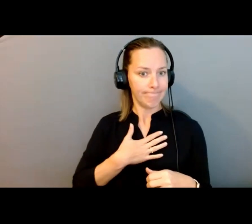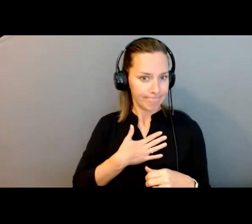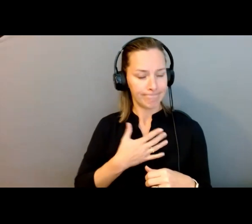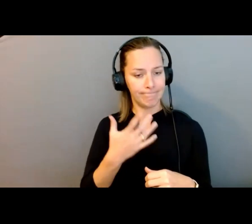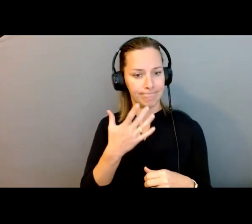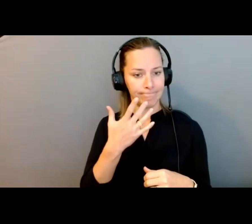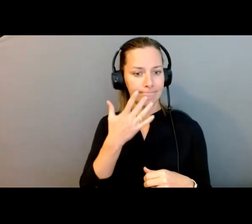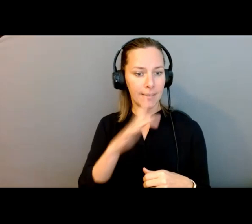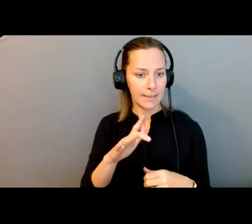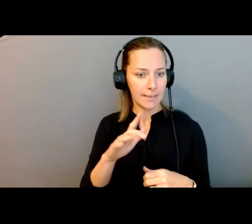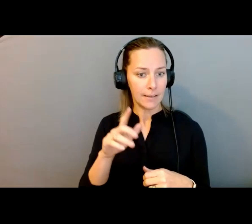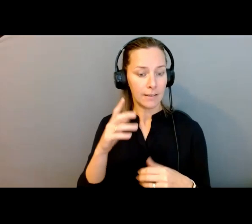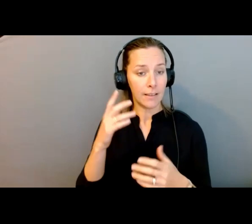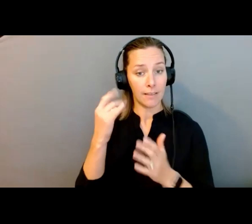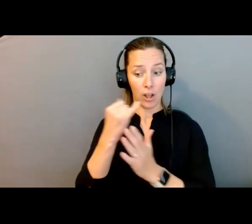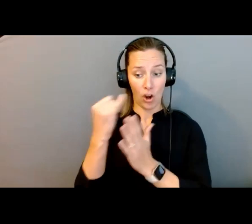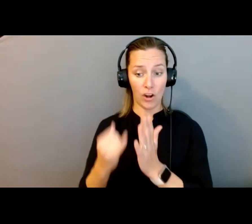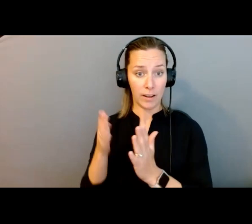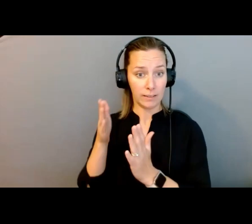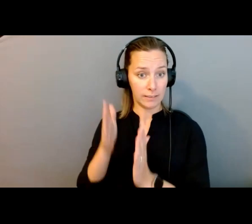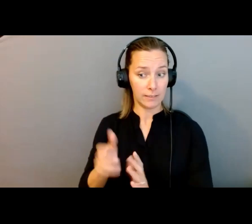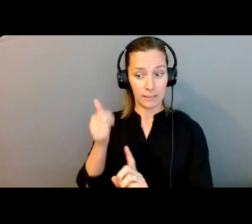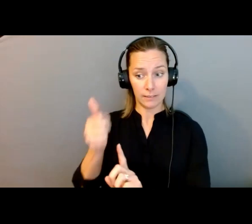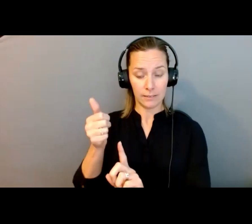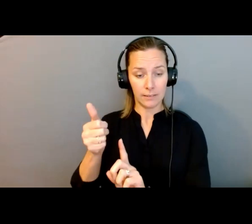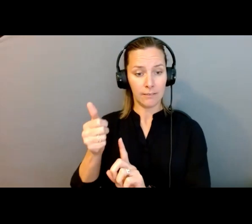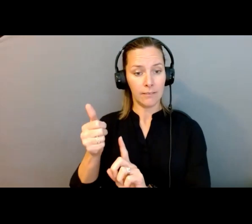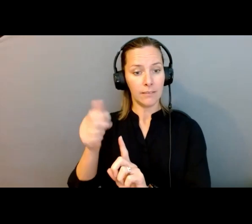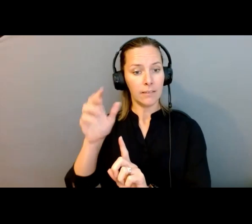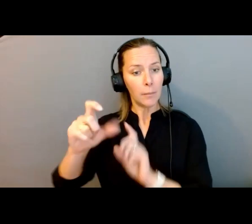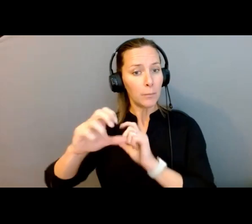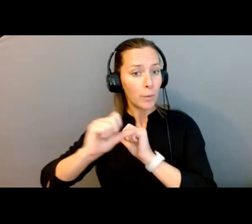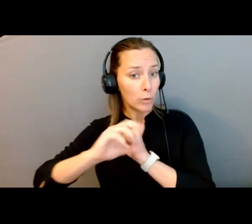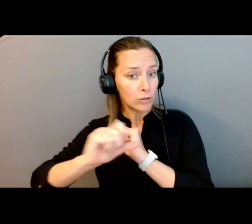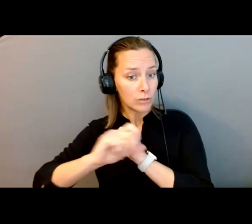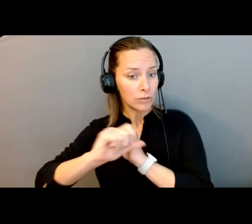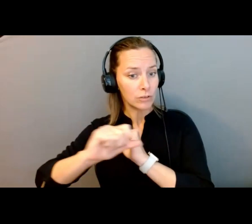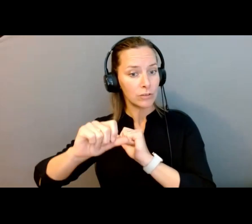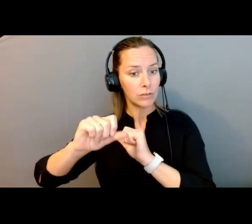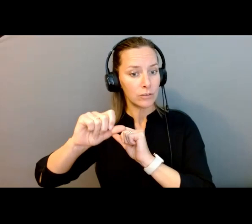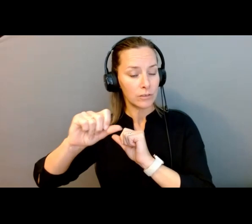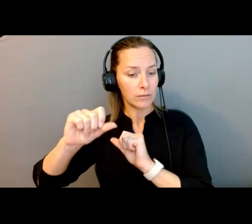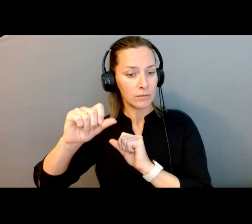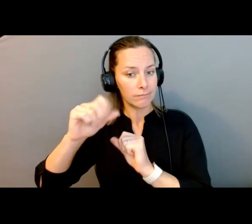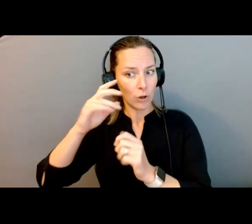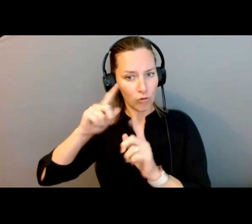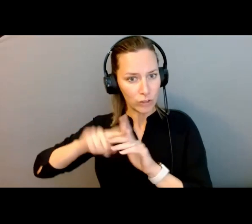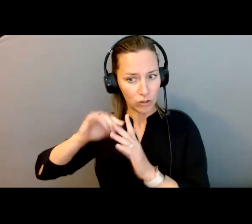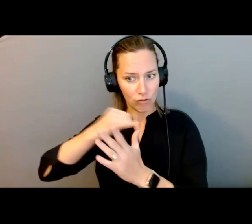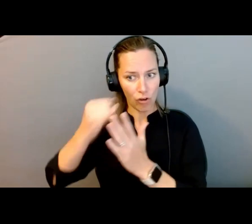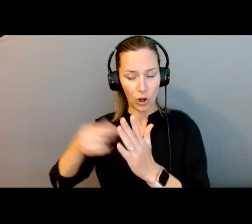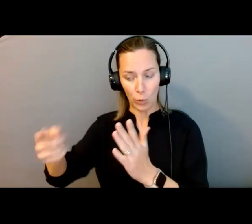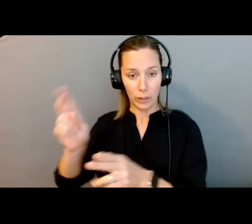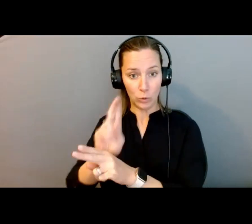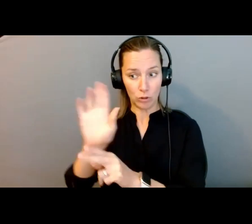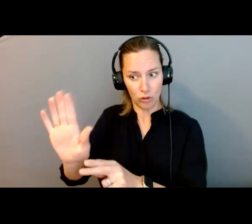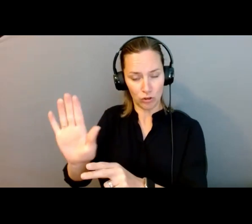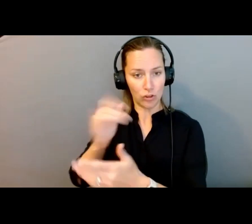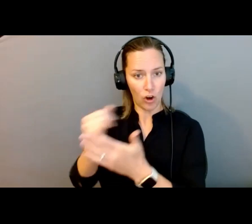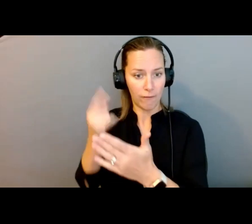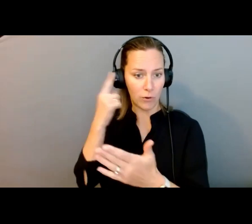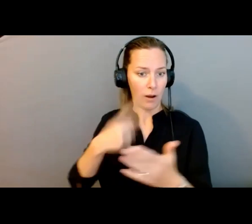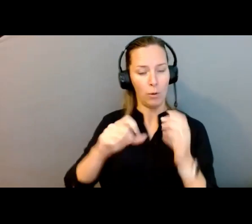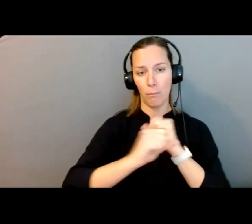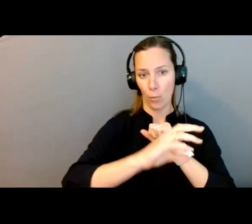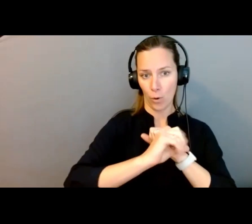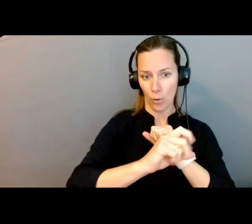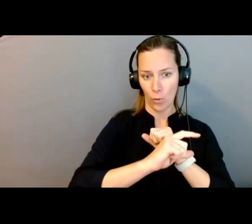to the artist who provided the commissioned and original art for our project poster.